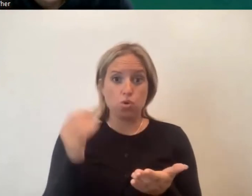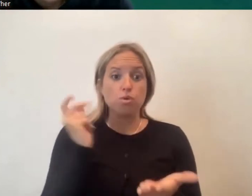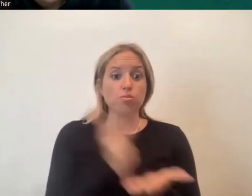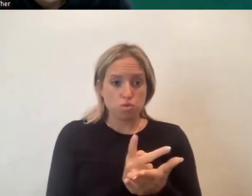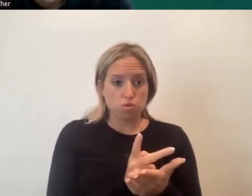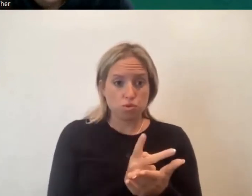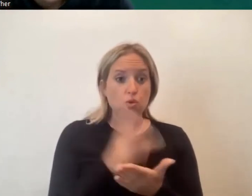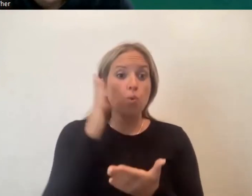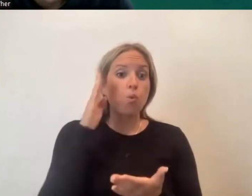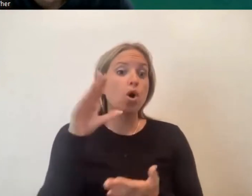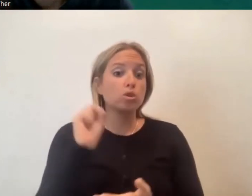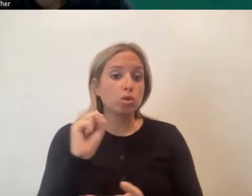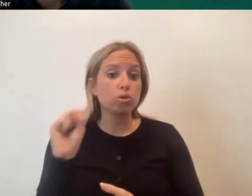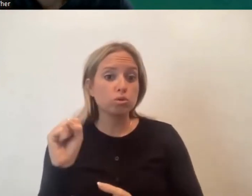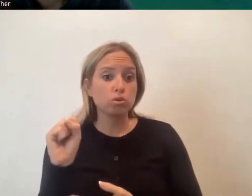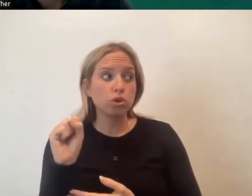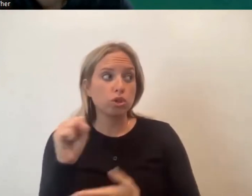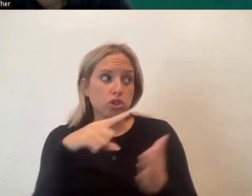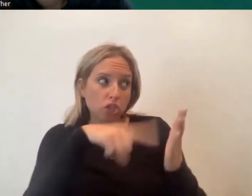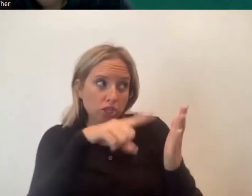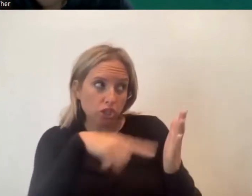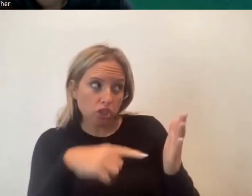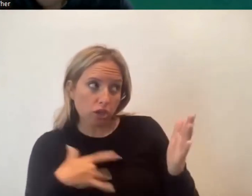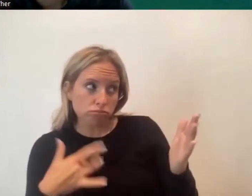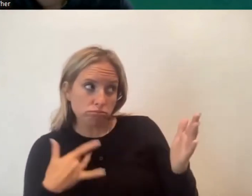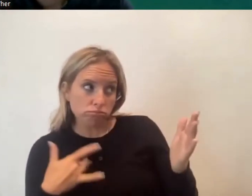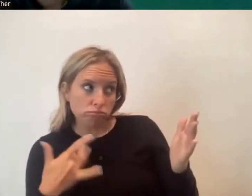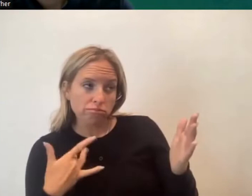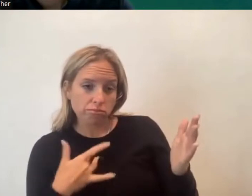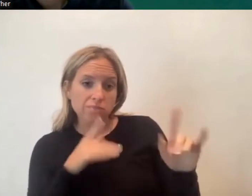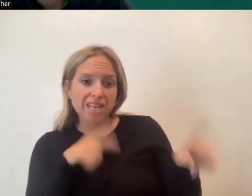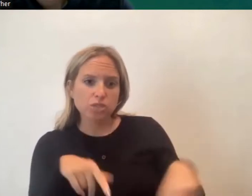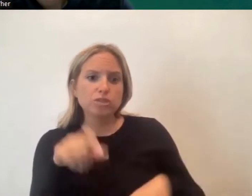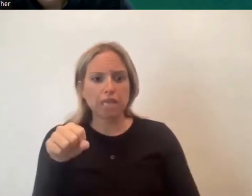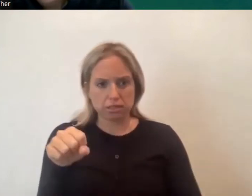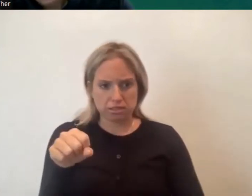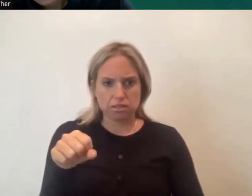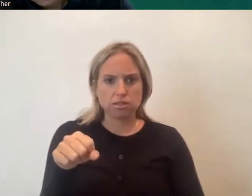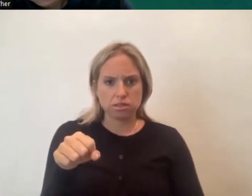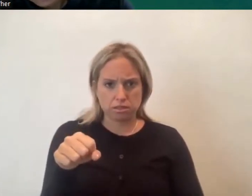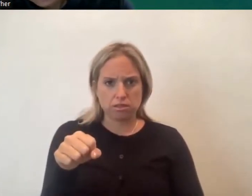Security going to check in on it from time to time? And the answer is yeah.